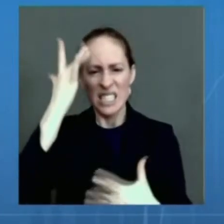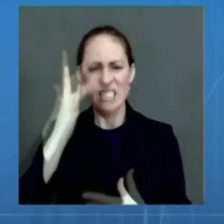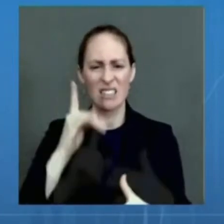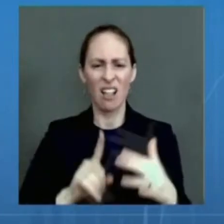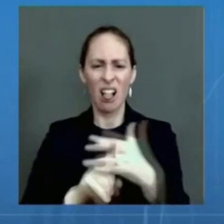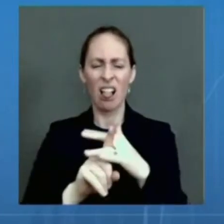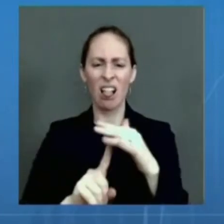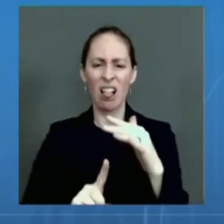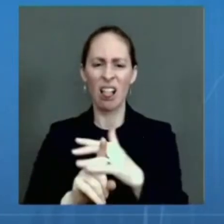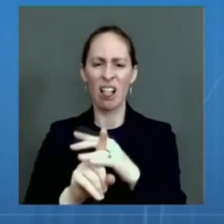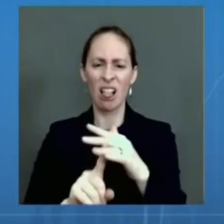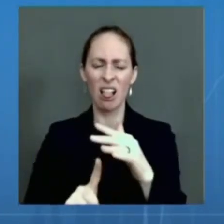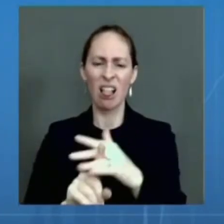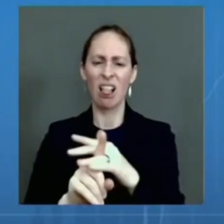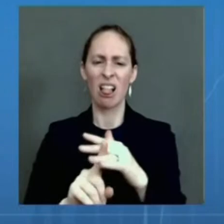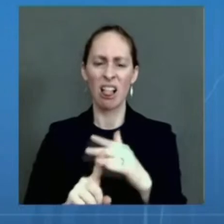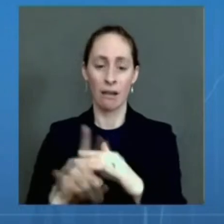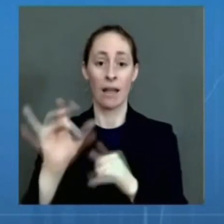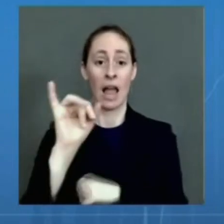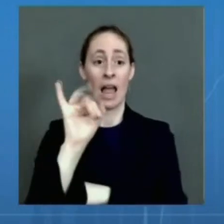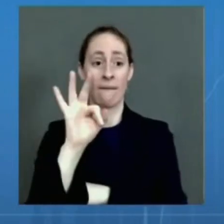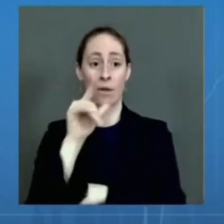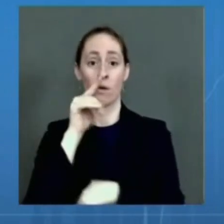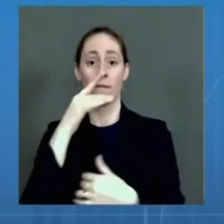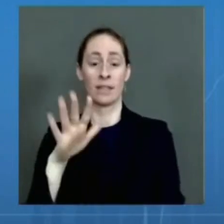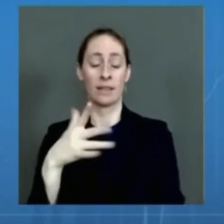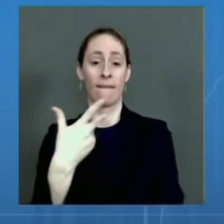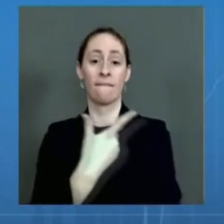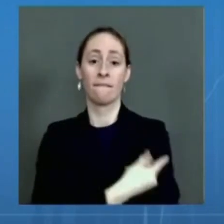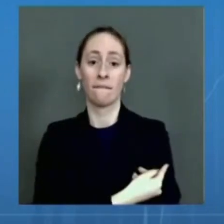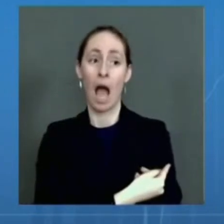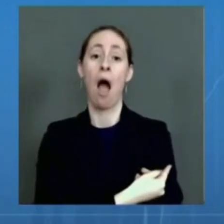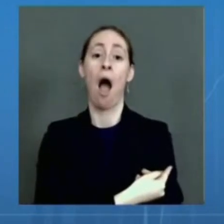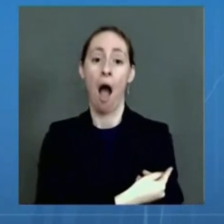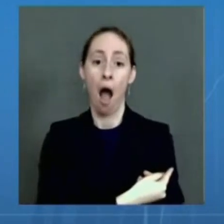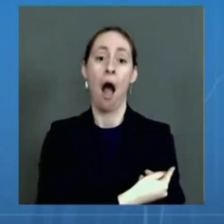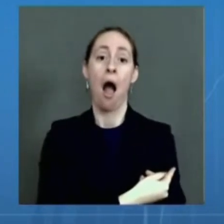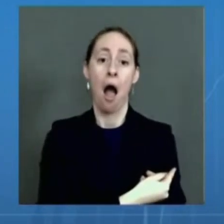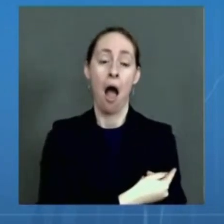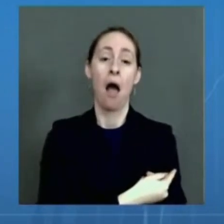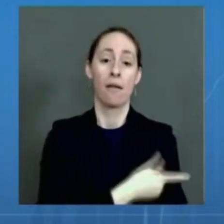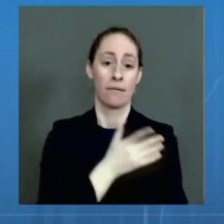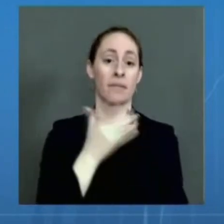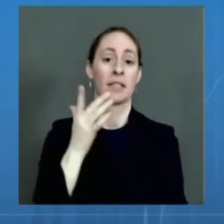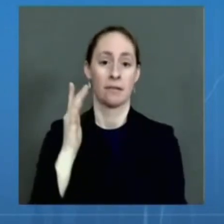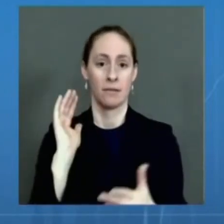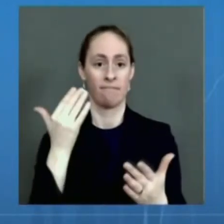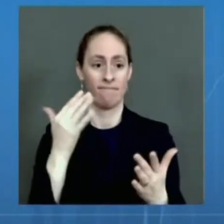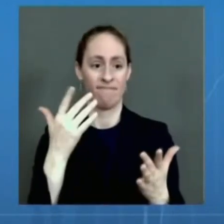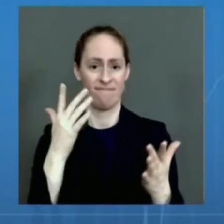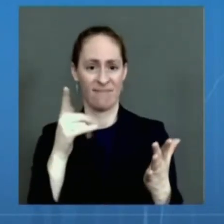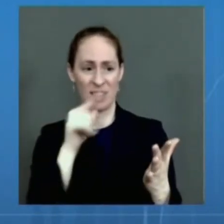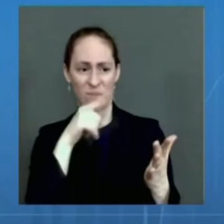TESTED POSITIVE HAS RESULTED IN LONG COVID AS WELL AND THERE'S A LOT OF UNKNOWNS WHEN IT COMES TO HOW THAT'S GOING TO PLAY